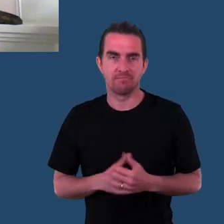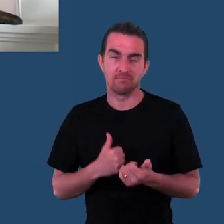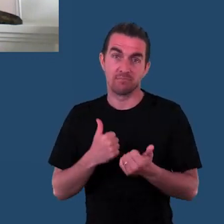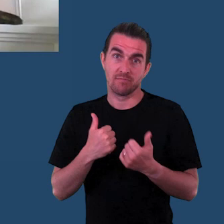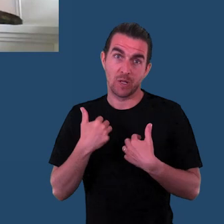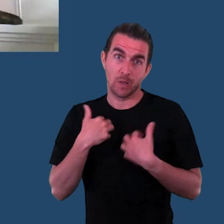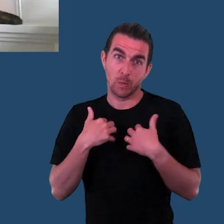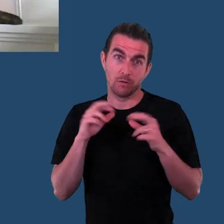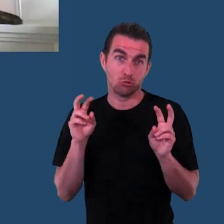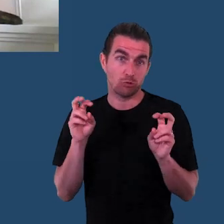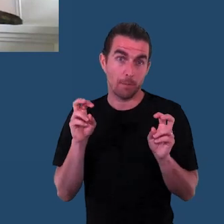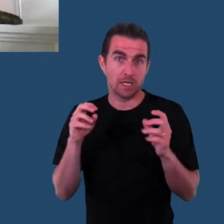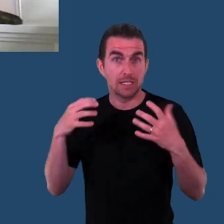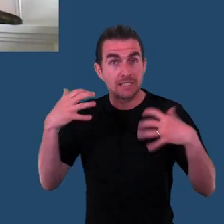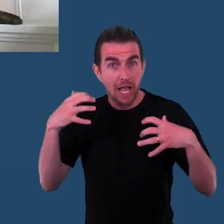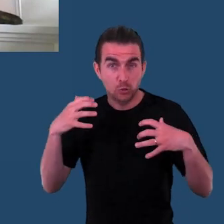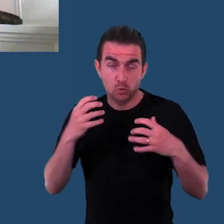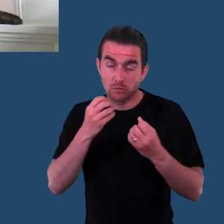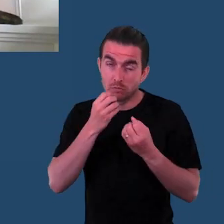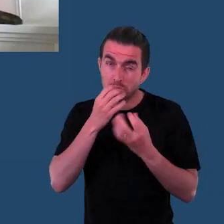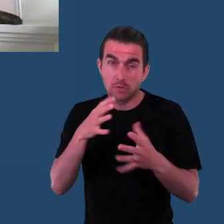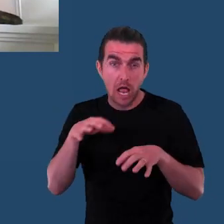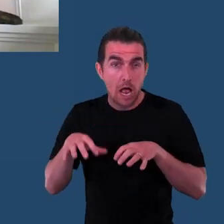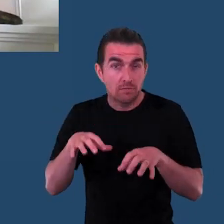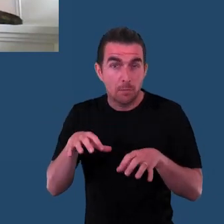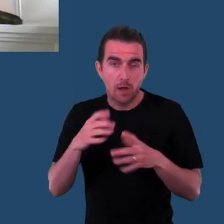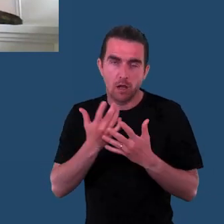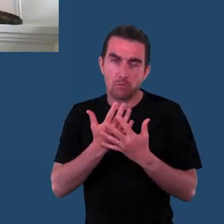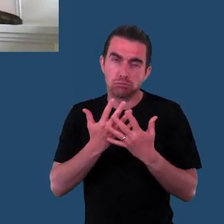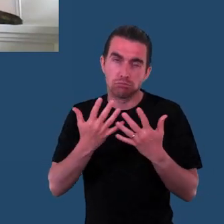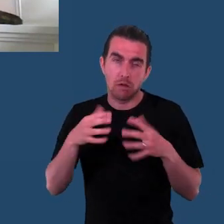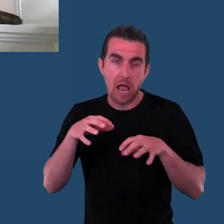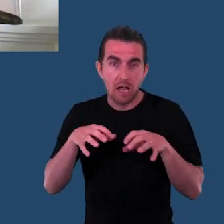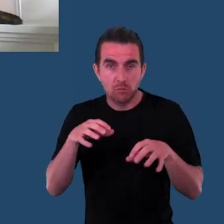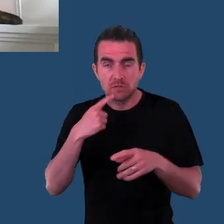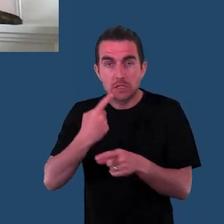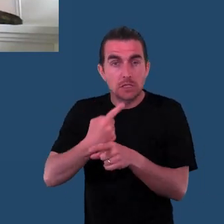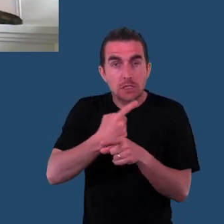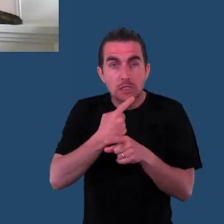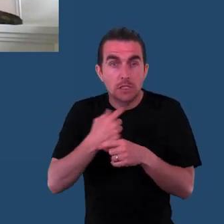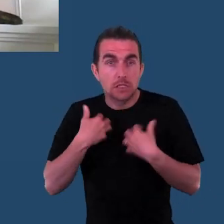It's such a great topic. Dinosaurs, they're amazing animals, but so are many of the animals that we've spoken about today: